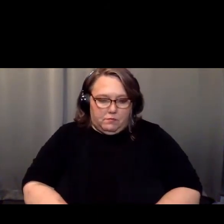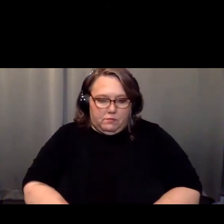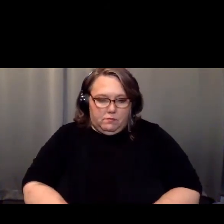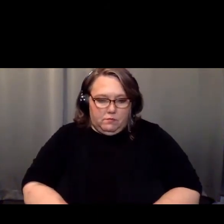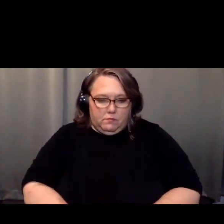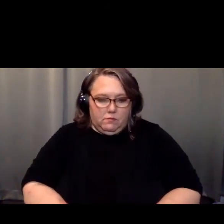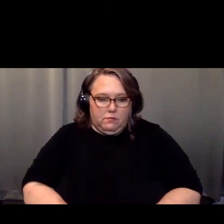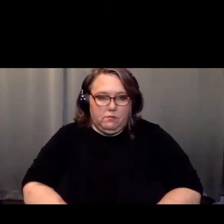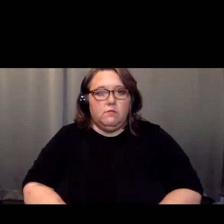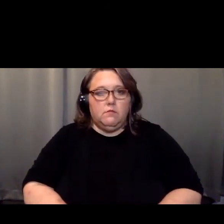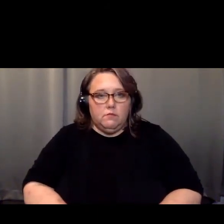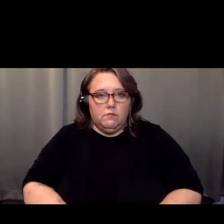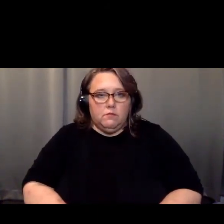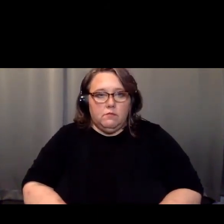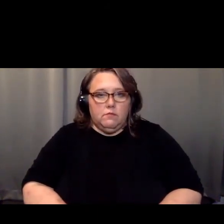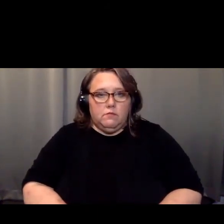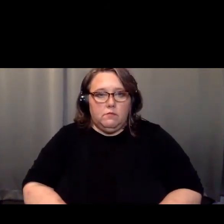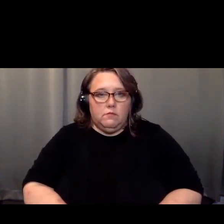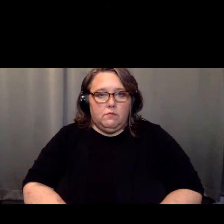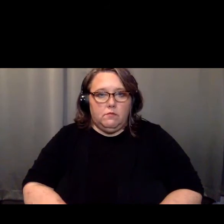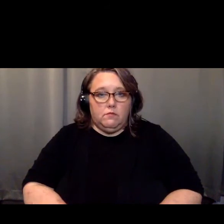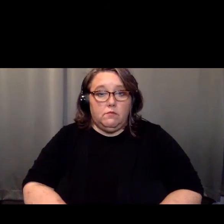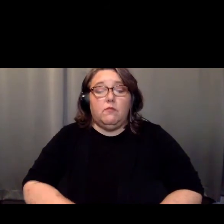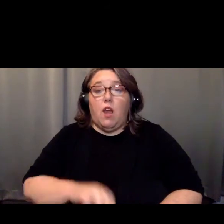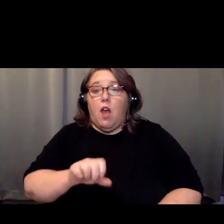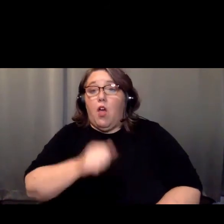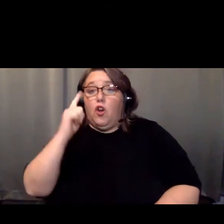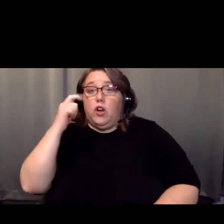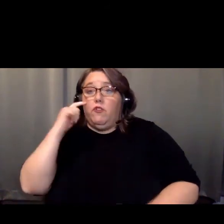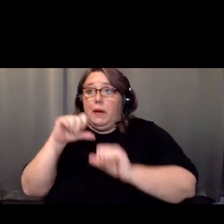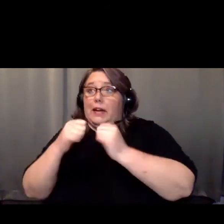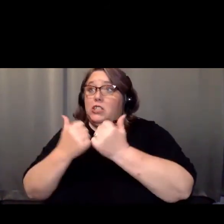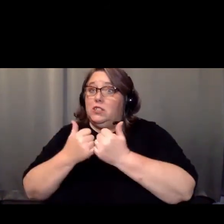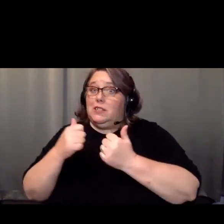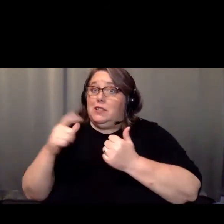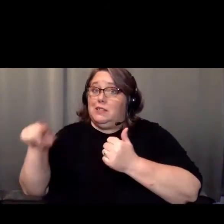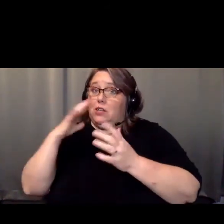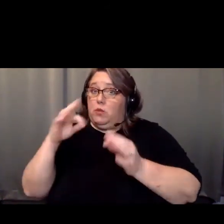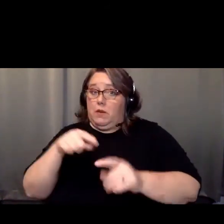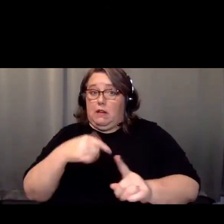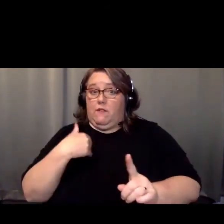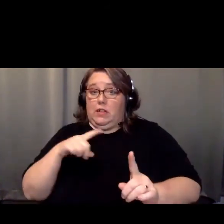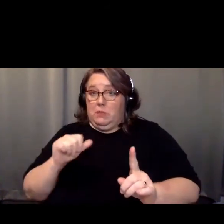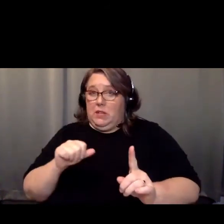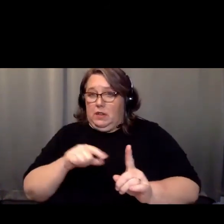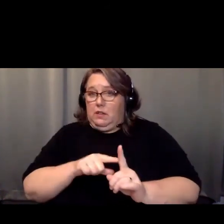They're also supposed to look at determination made by other government agencies. So for example, the social security administration,